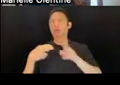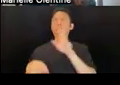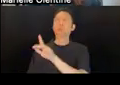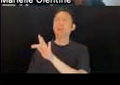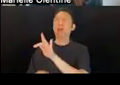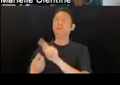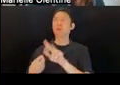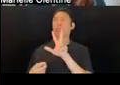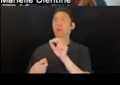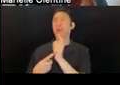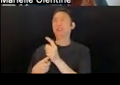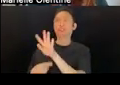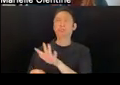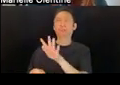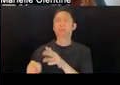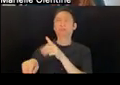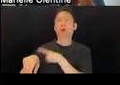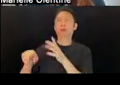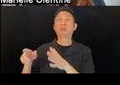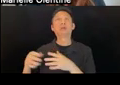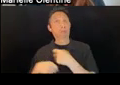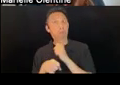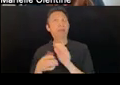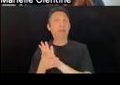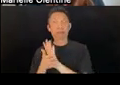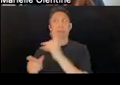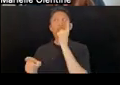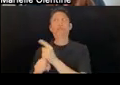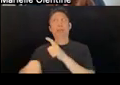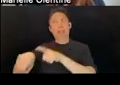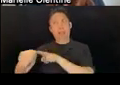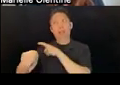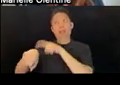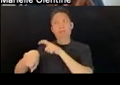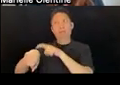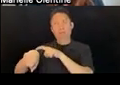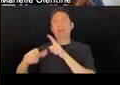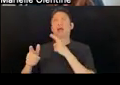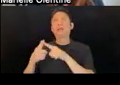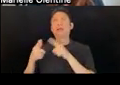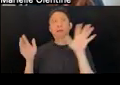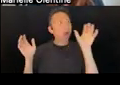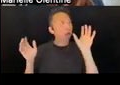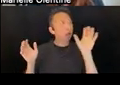be different rules for different lengths of films. And some festivals have programmers -- actually I